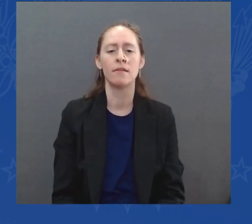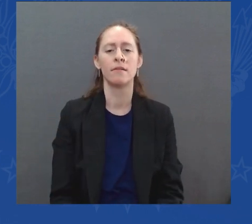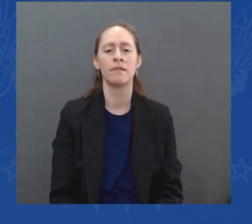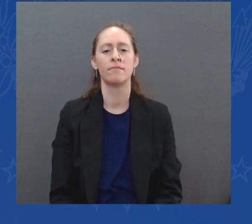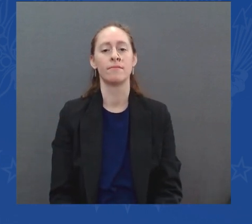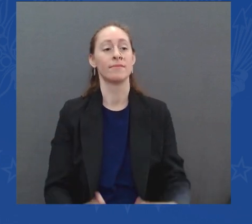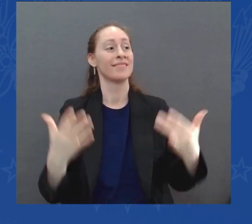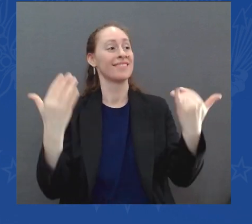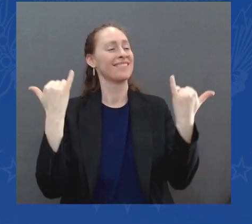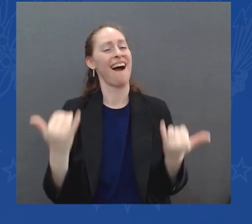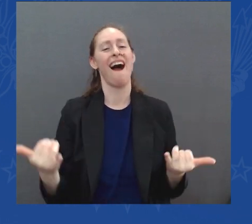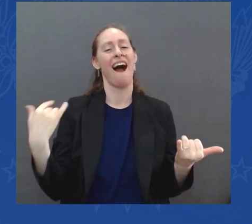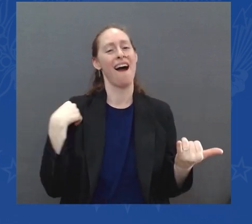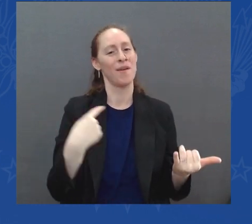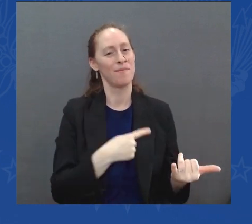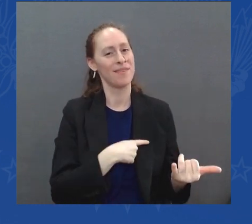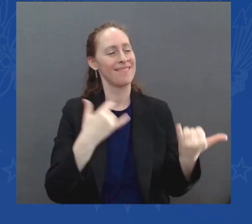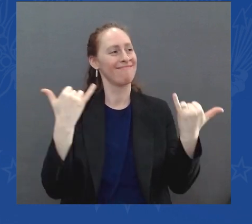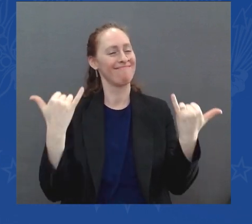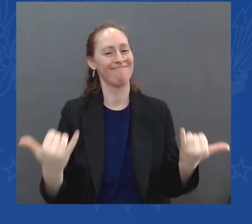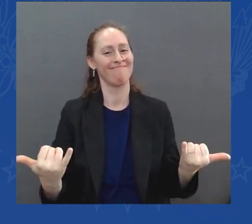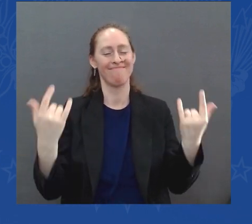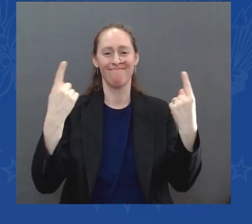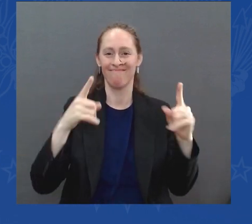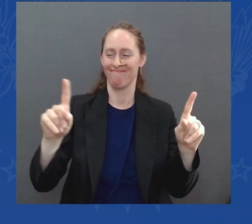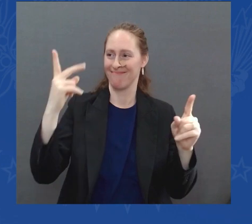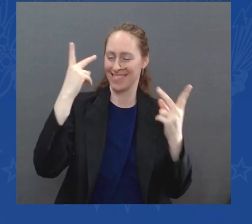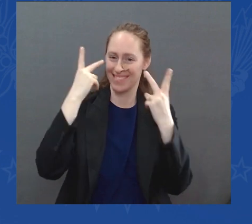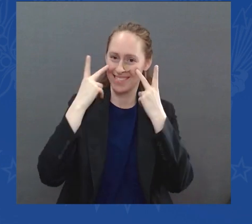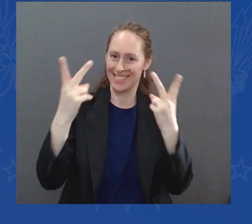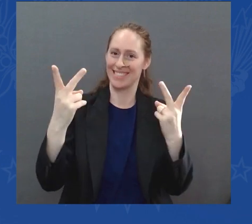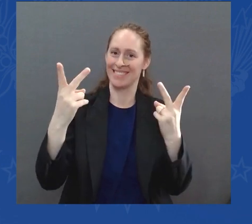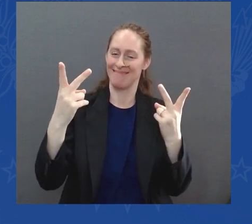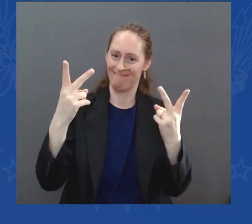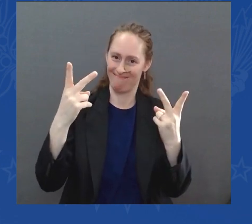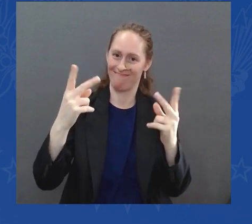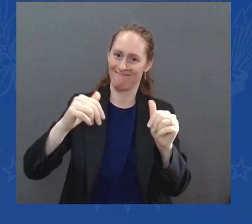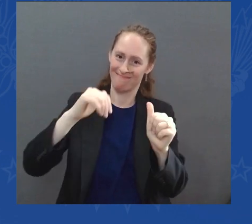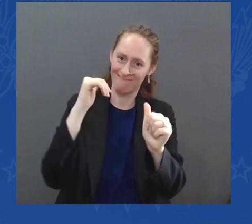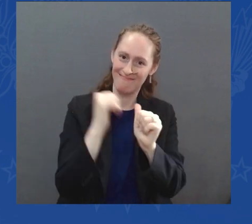of President Biden signing the Emmett Till anti-lynching bill into law.